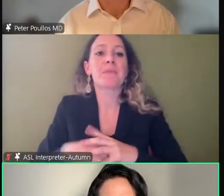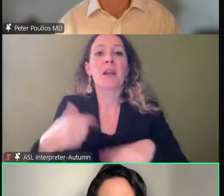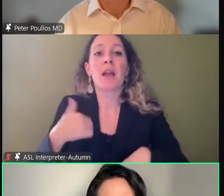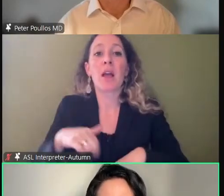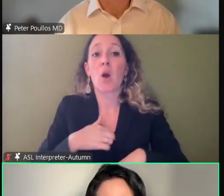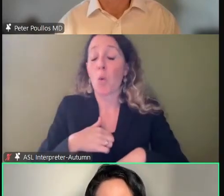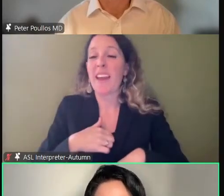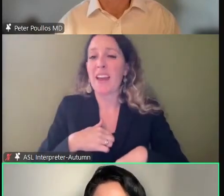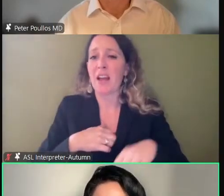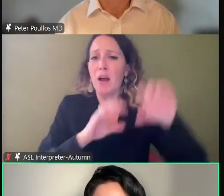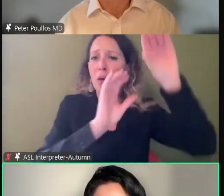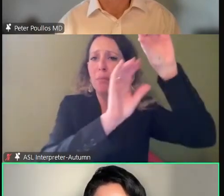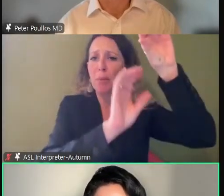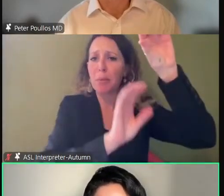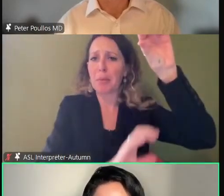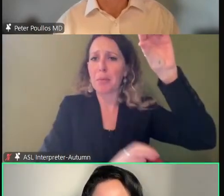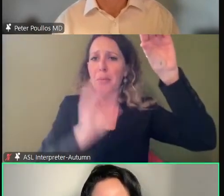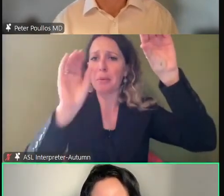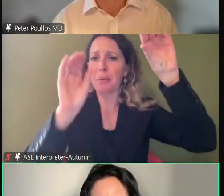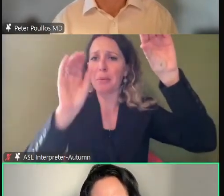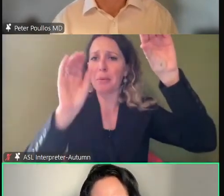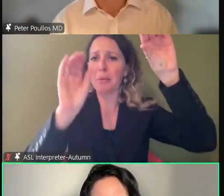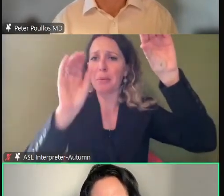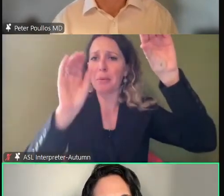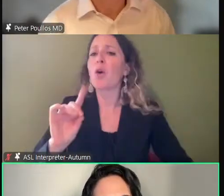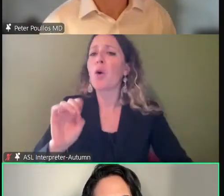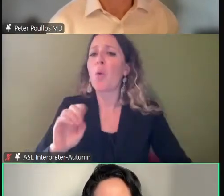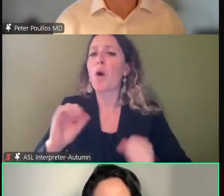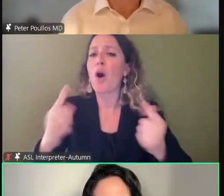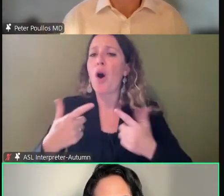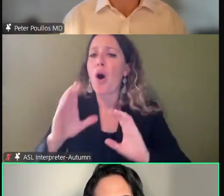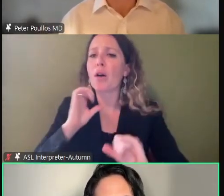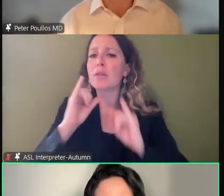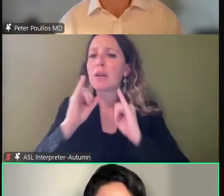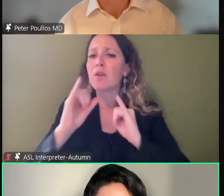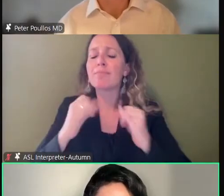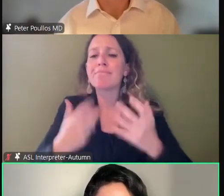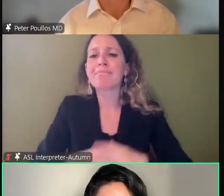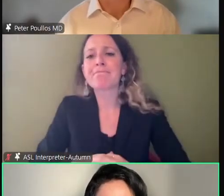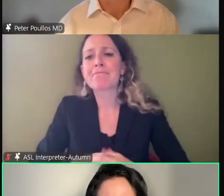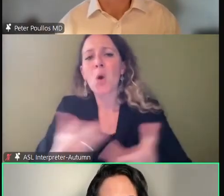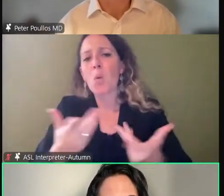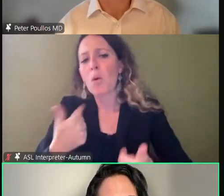and began to ask ourselves, what are we really learning and what are people telling us? One